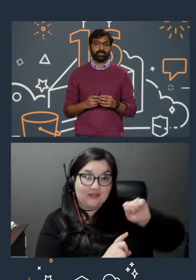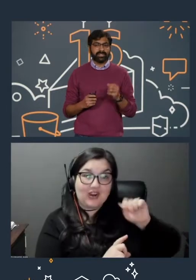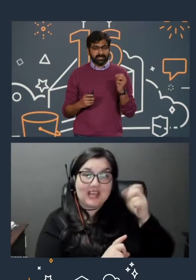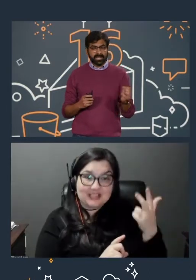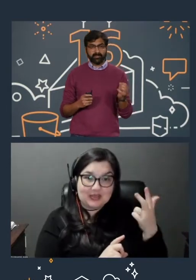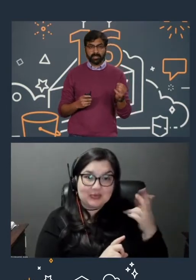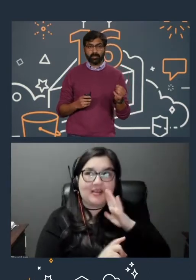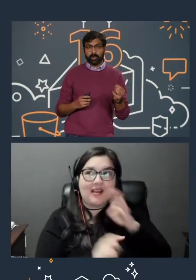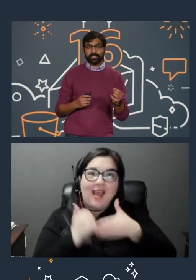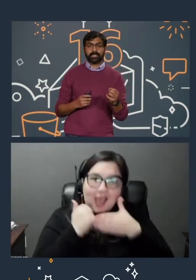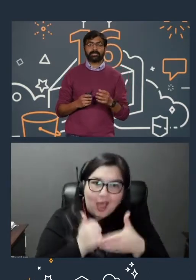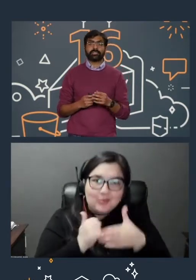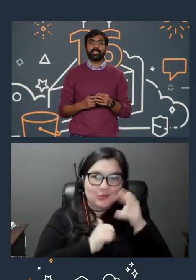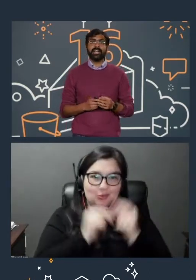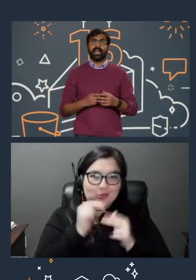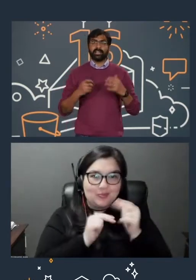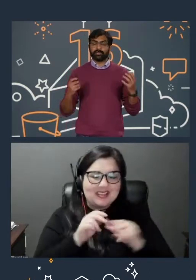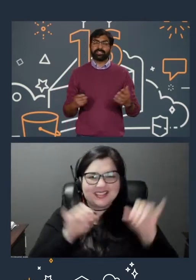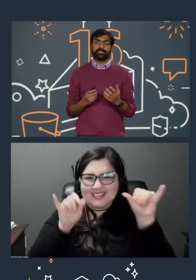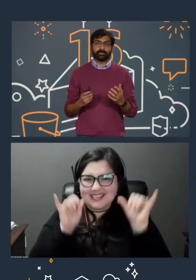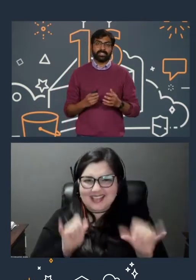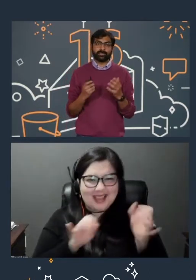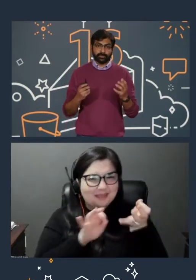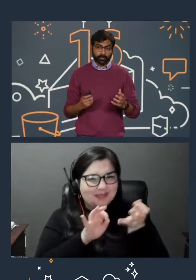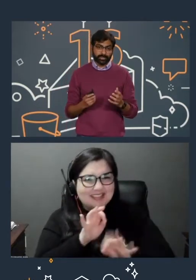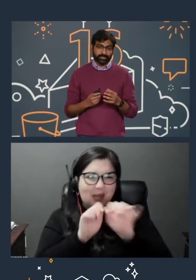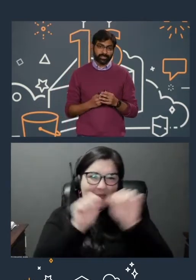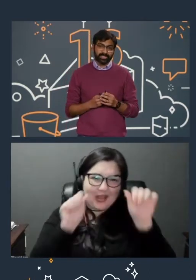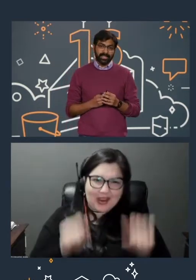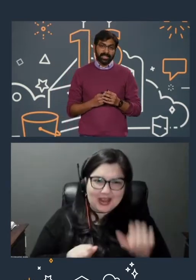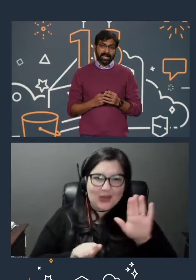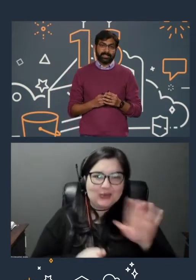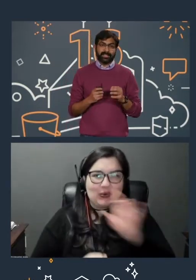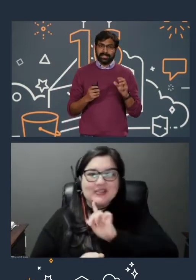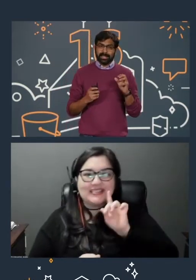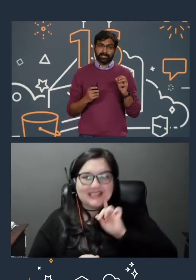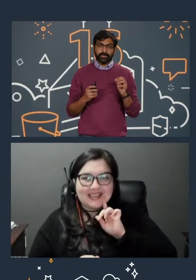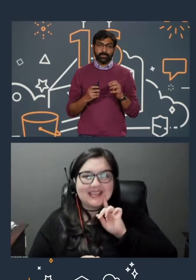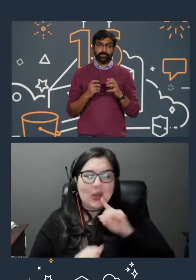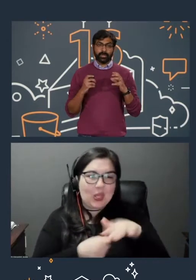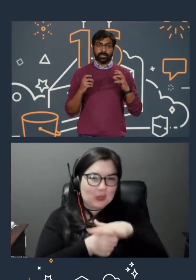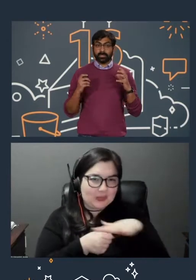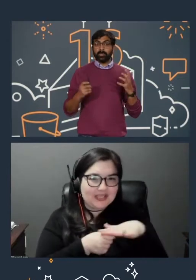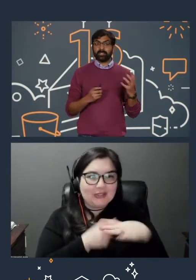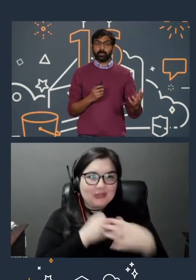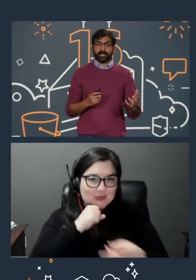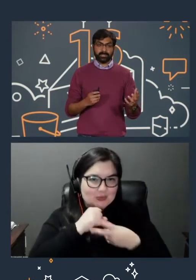with the same simple architecture as your single region storage, and then get into some of the best practices